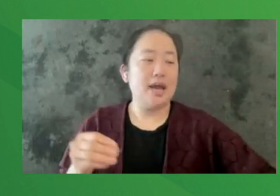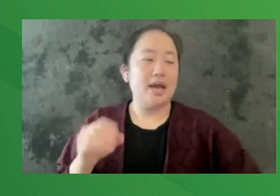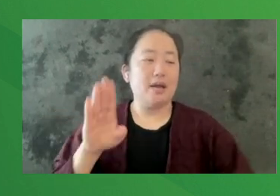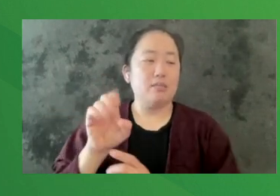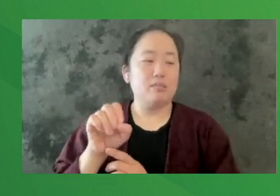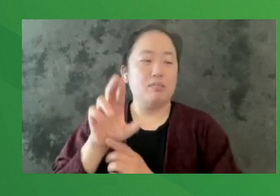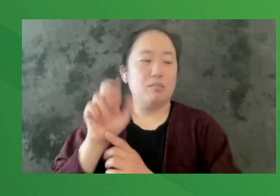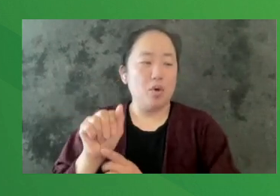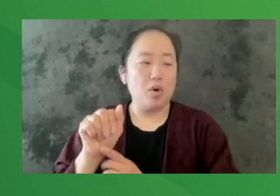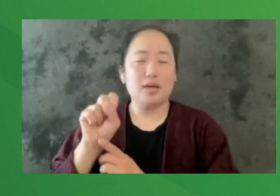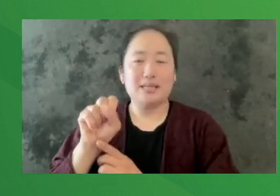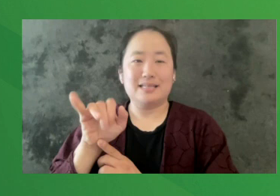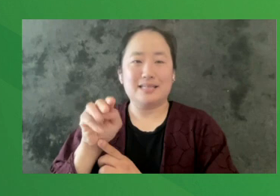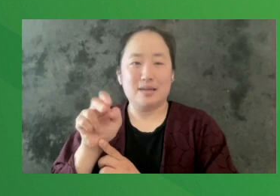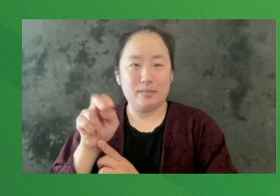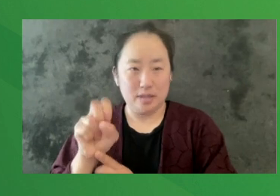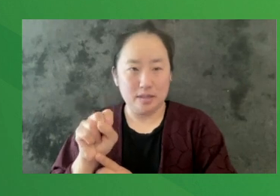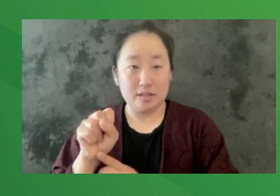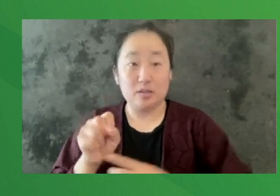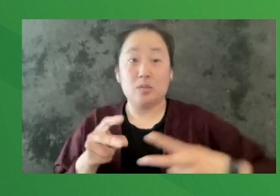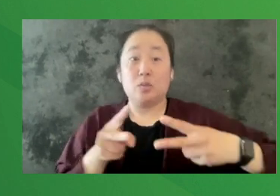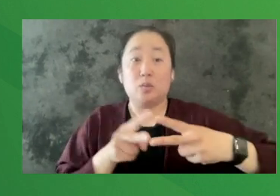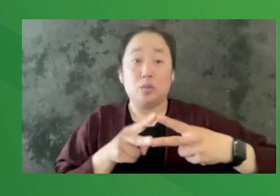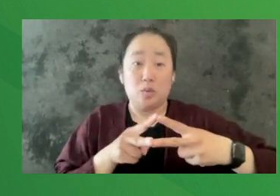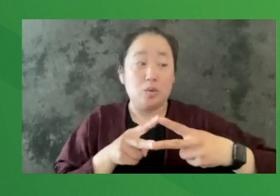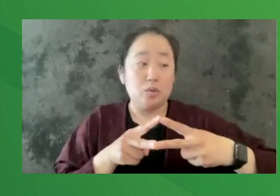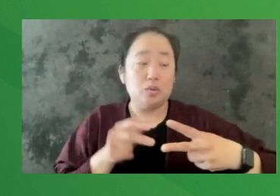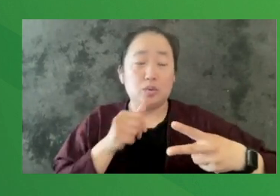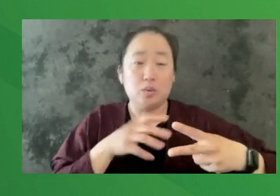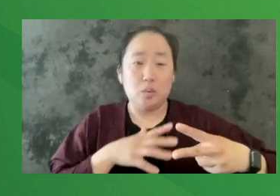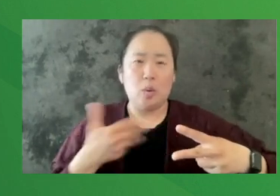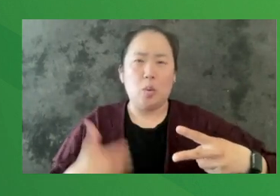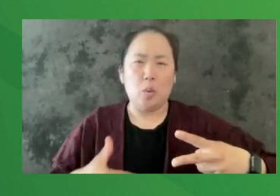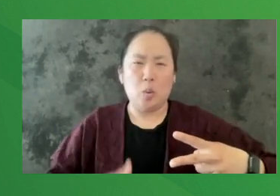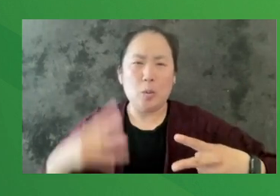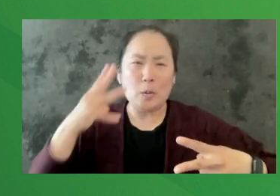Between them, they bring an impressive wealth of experience, commitment, and knowledge. And joining